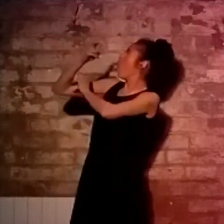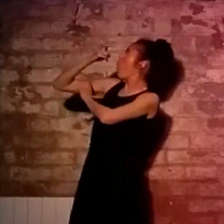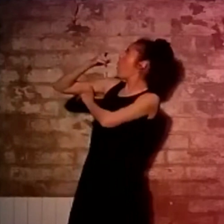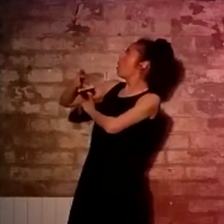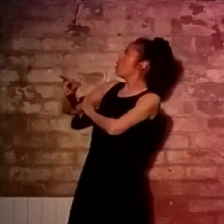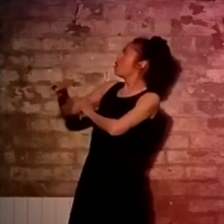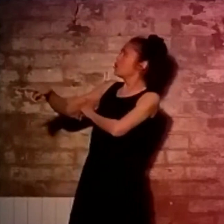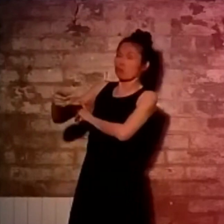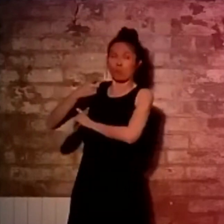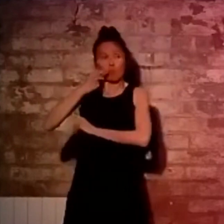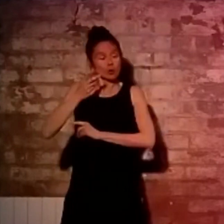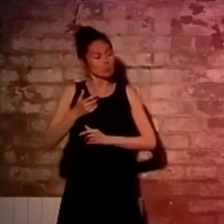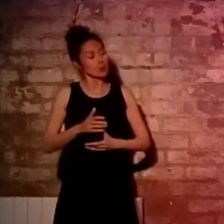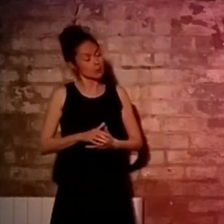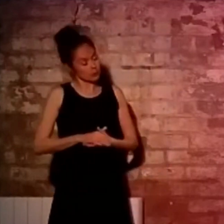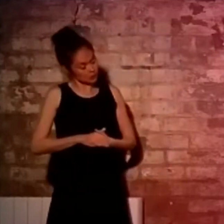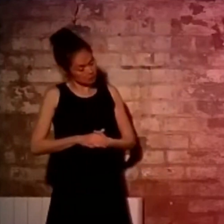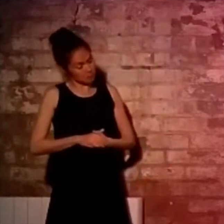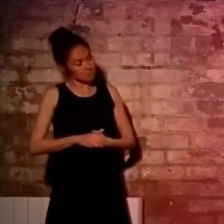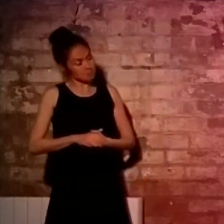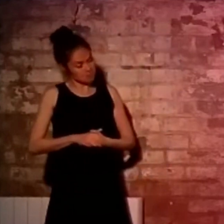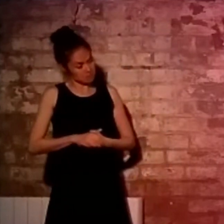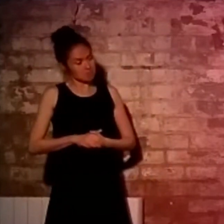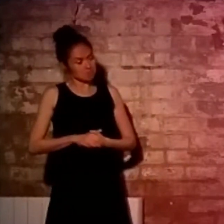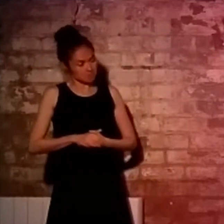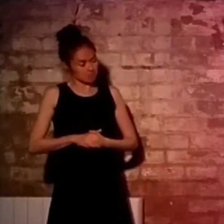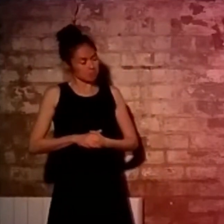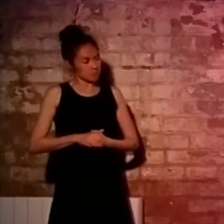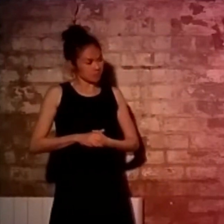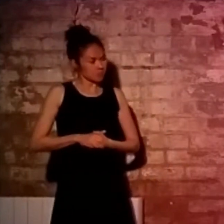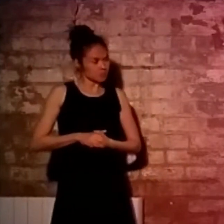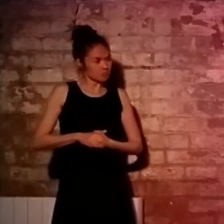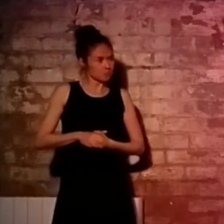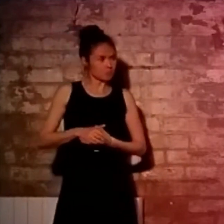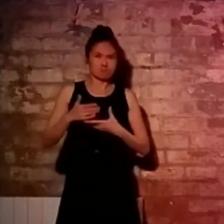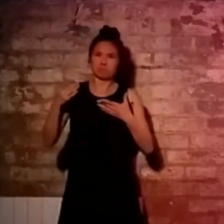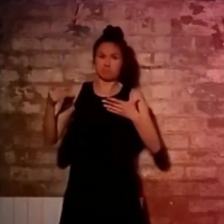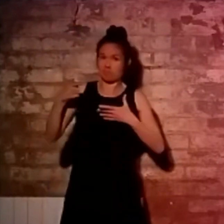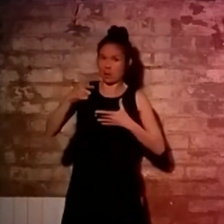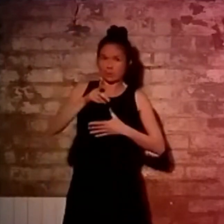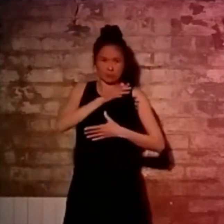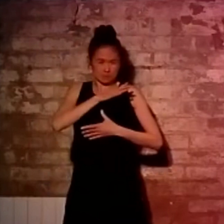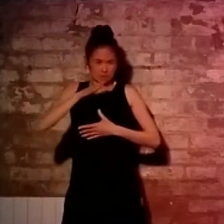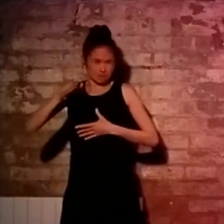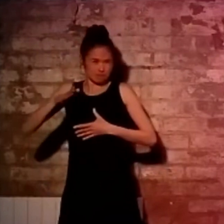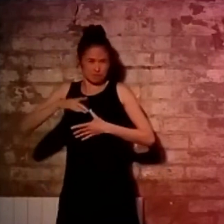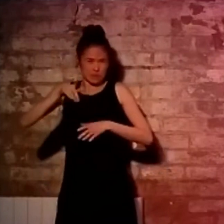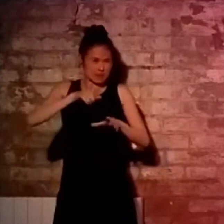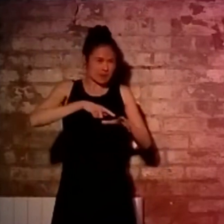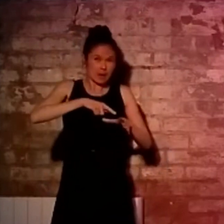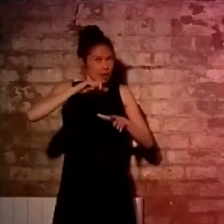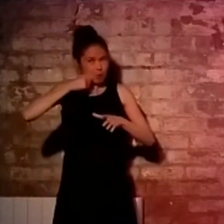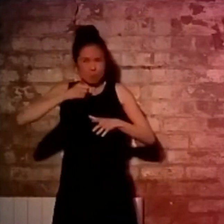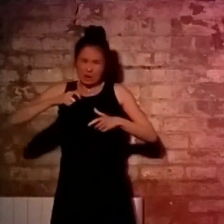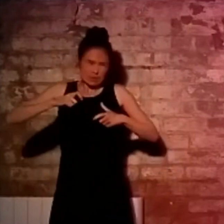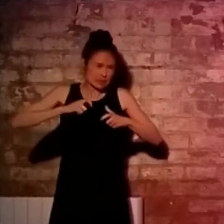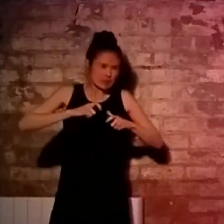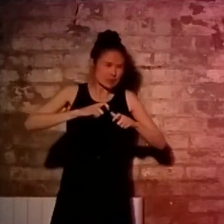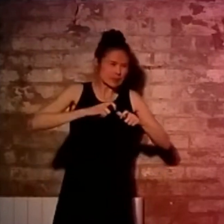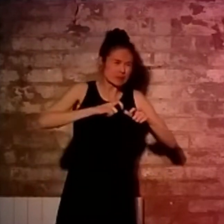Tis remote. Nepotism all. To end in suffering, cursing their fathers with fleeting breath.